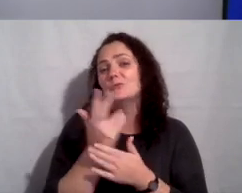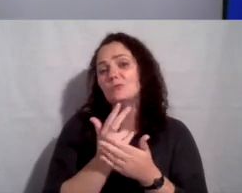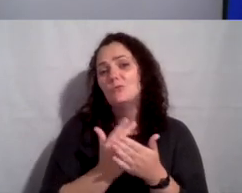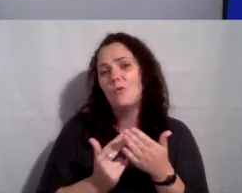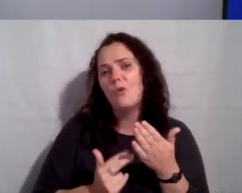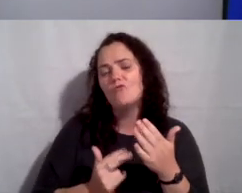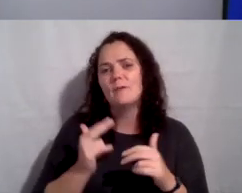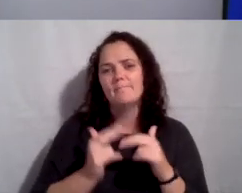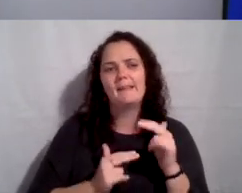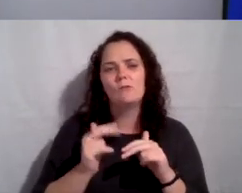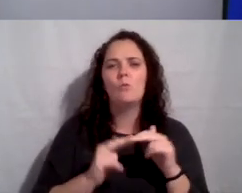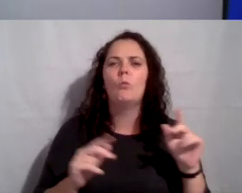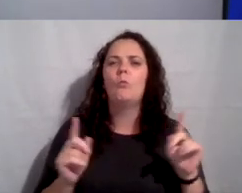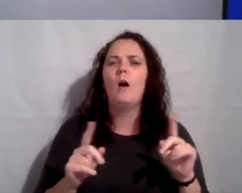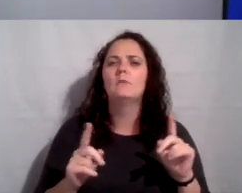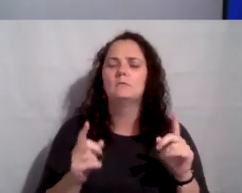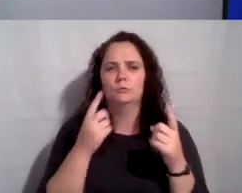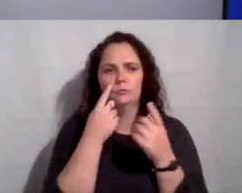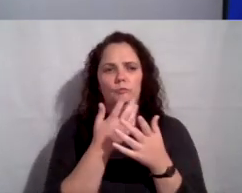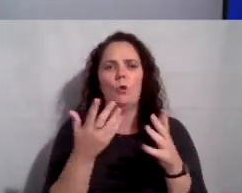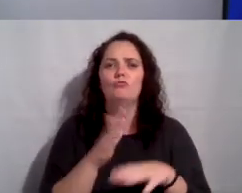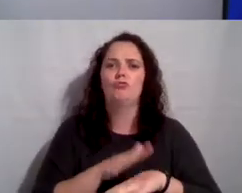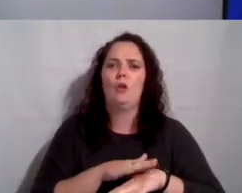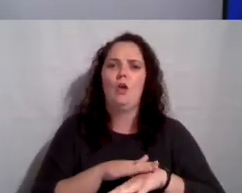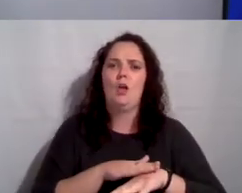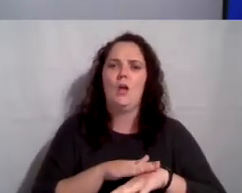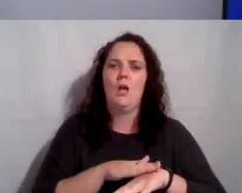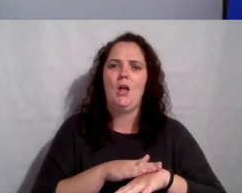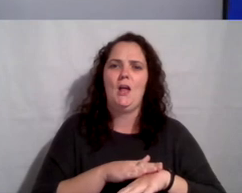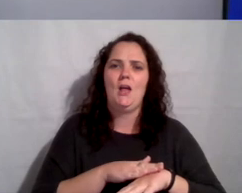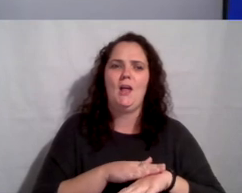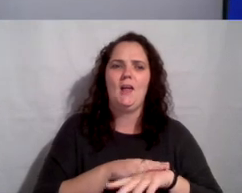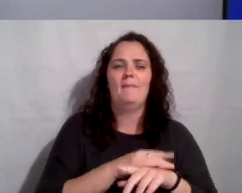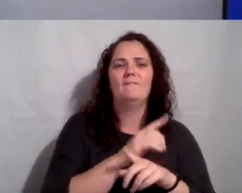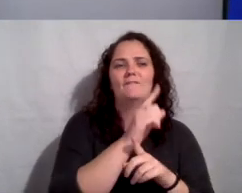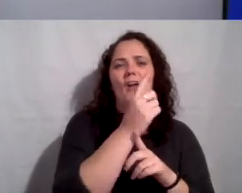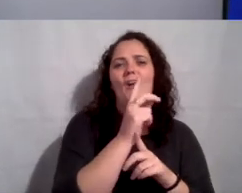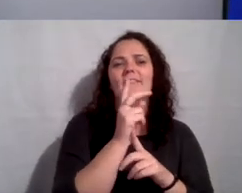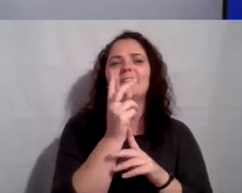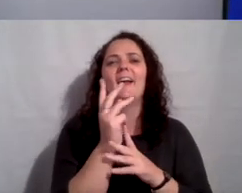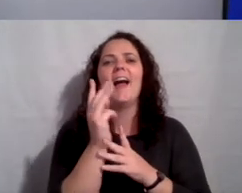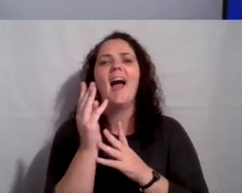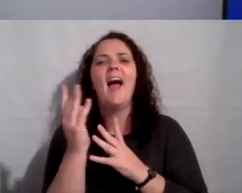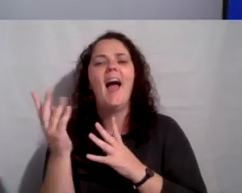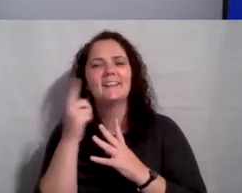is it builds duration, it builds time into the drawing, you get a sense of the duration and the sense of duration gives you that sense of